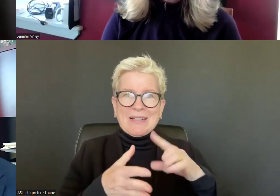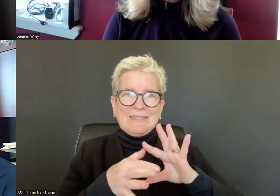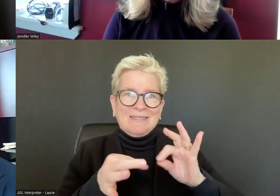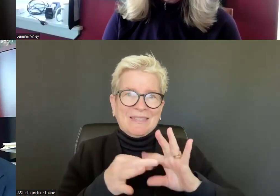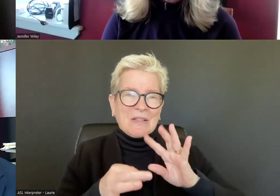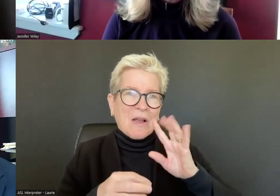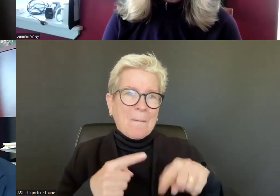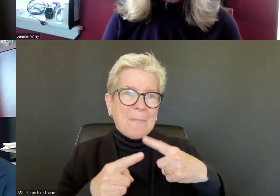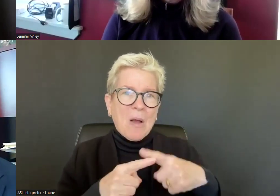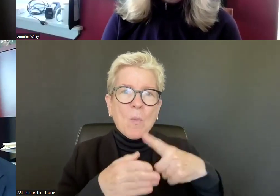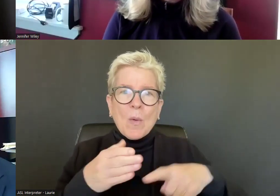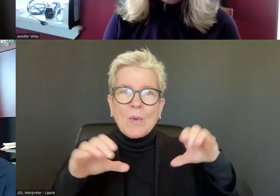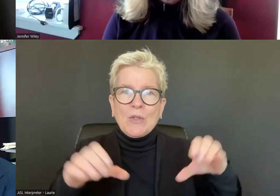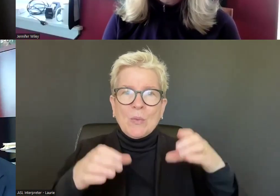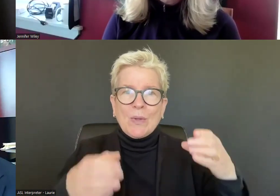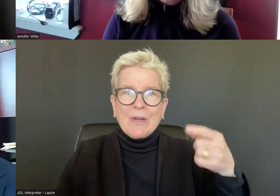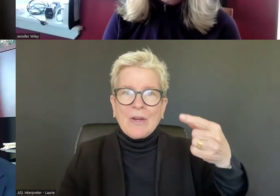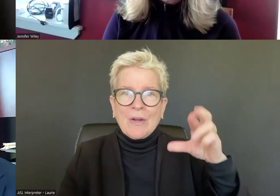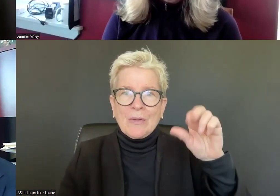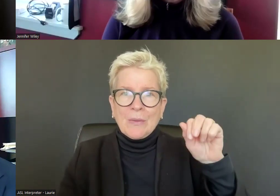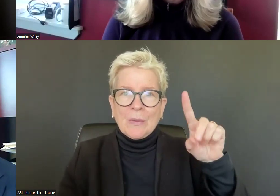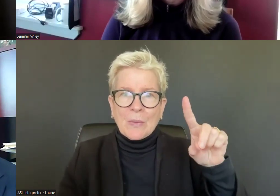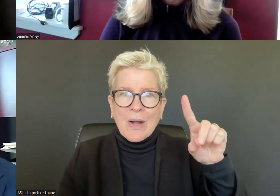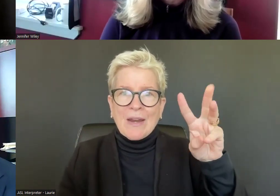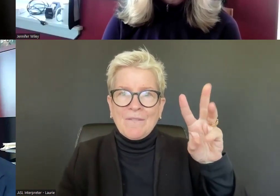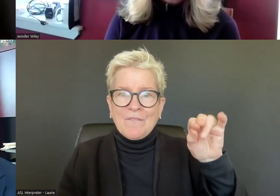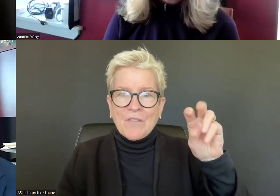School." We really appreciate the ninth grade success team and the center for high